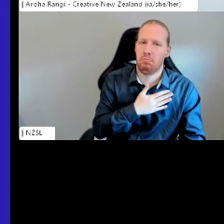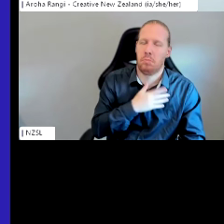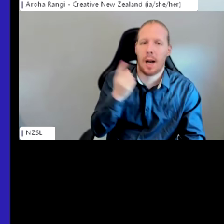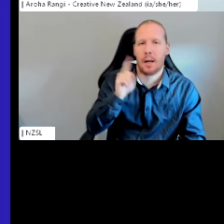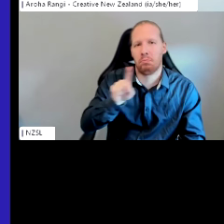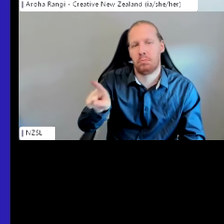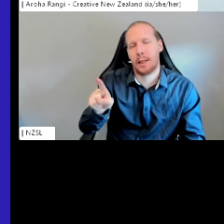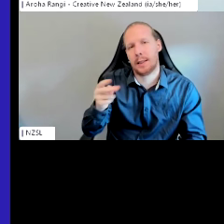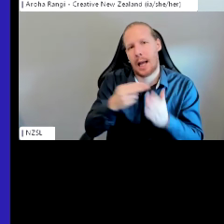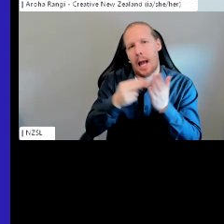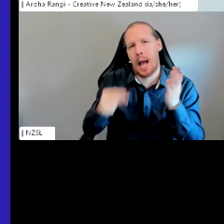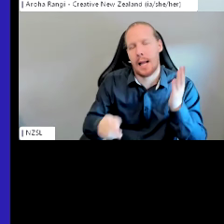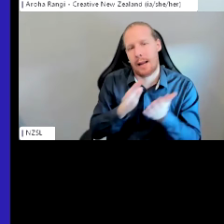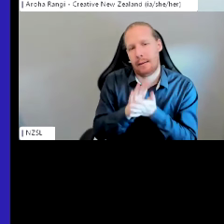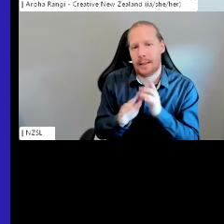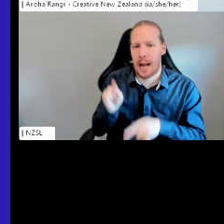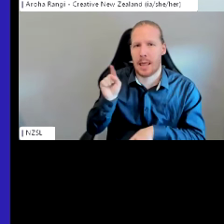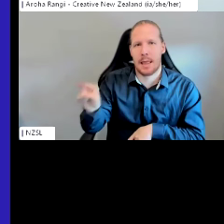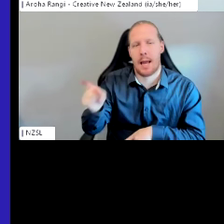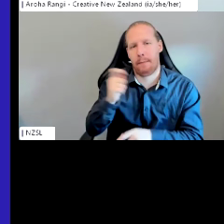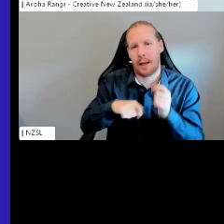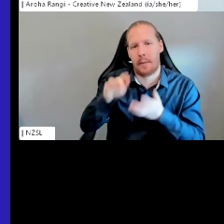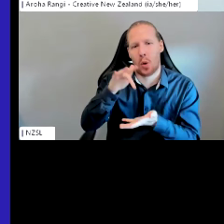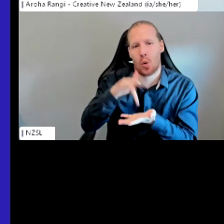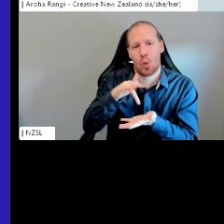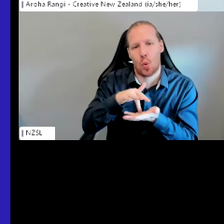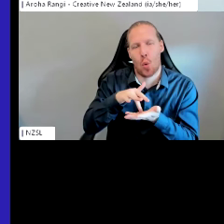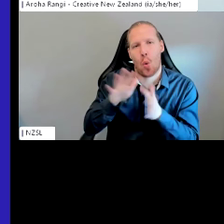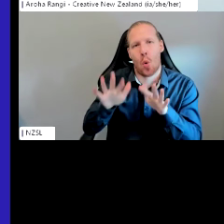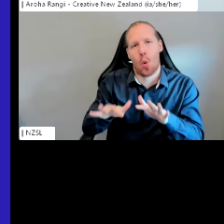or this genre, then they are the core market for the next one of those. And I don't think that's